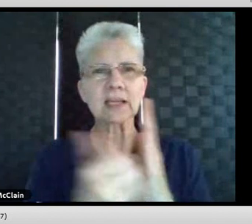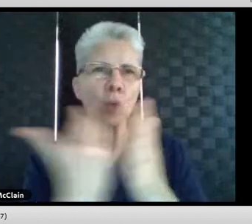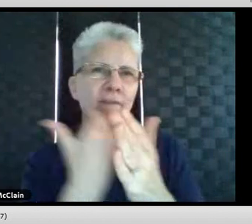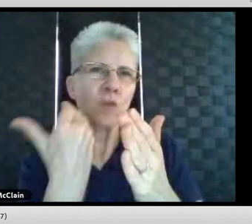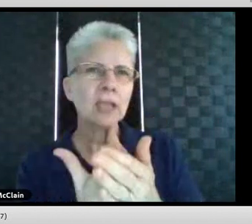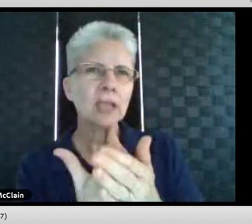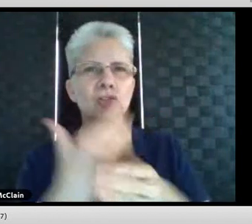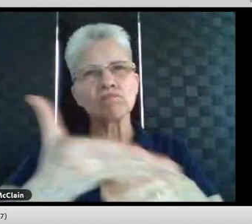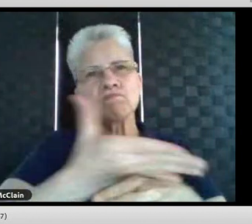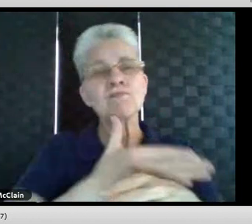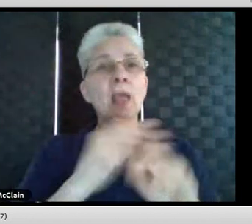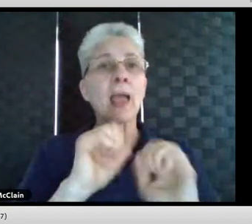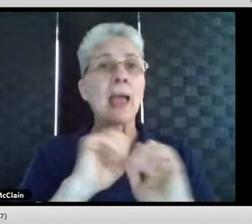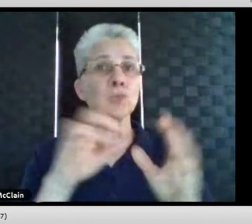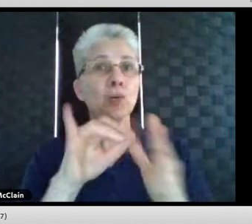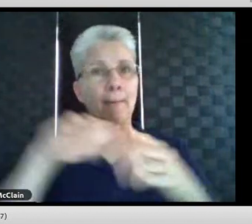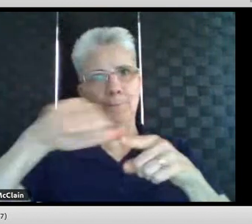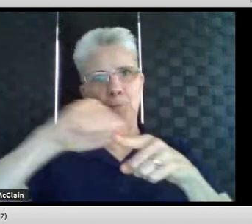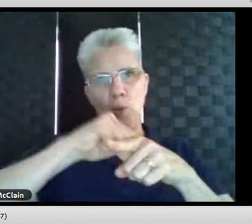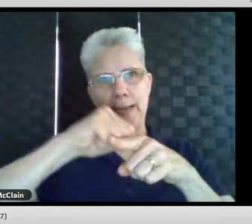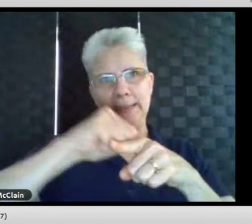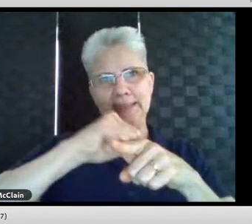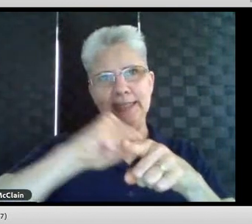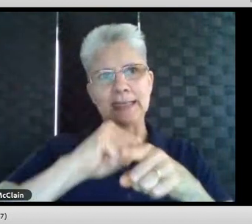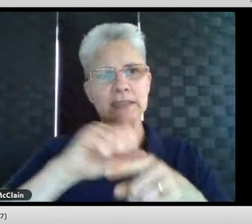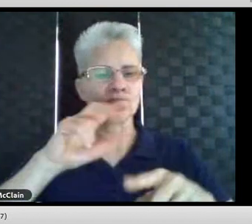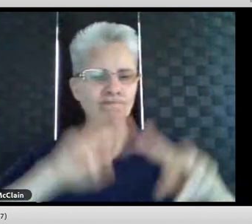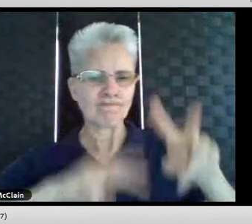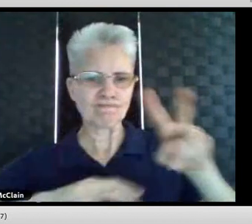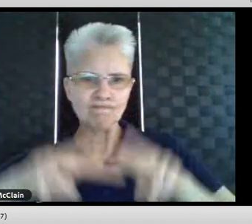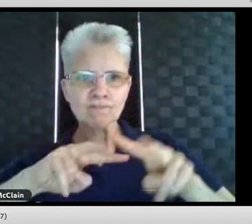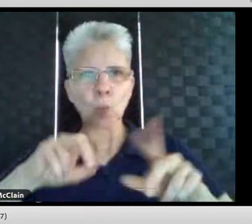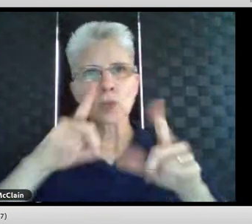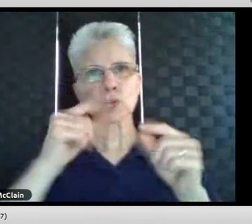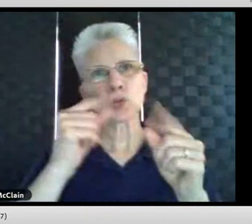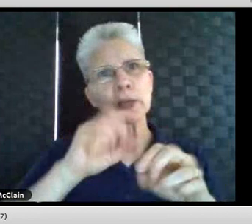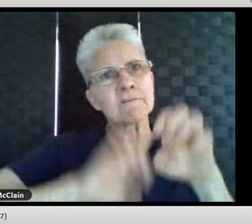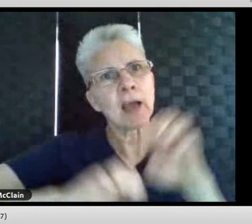The only way to do this is to practice and look at what you're doing and work on your skills, and that's Stephanie Rollins.